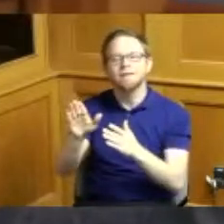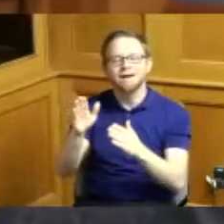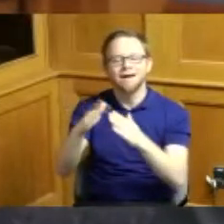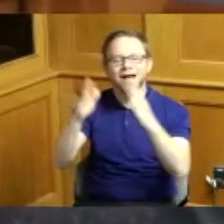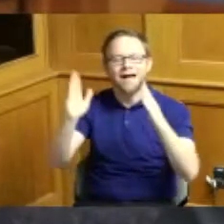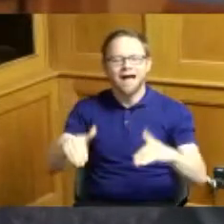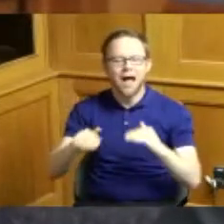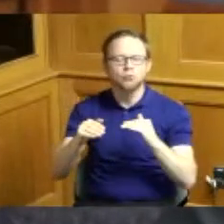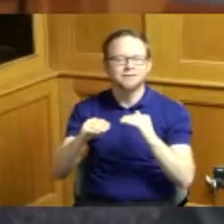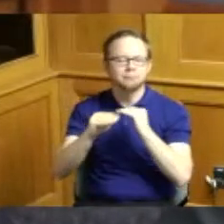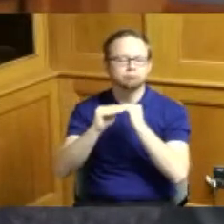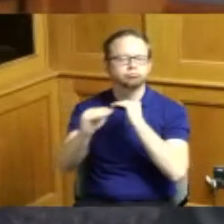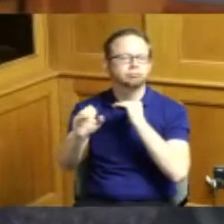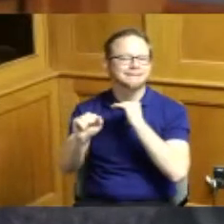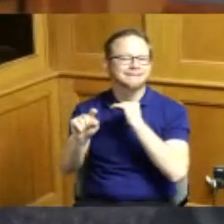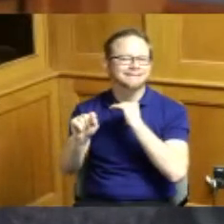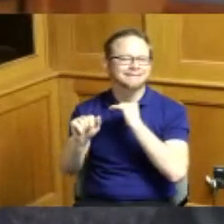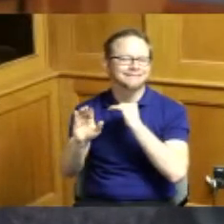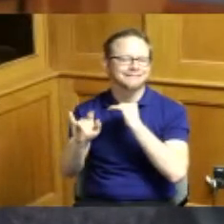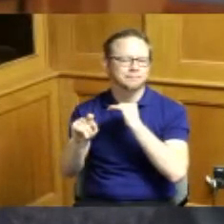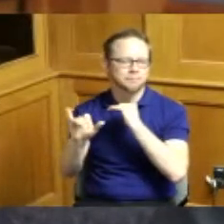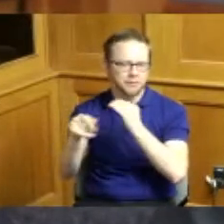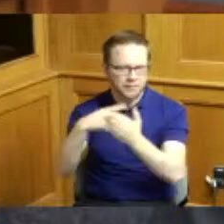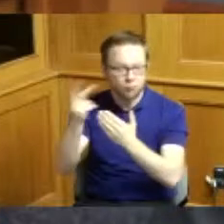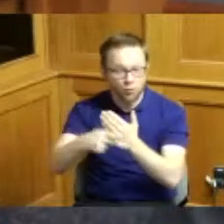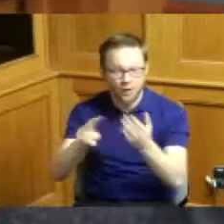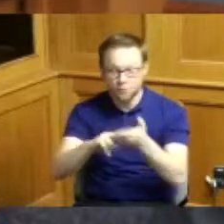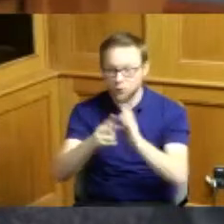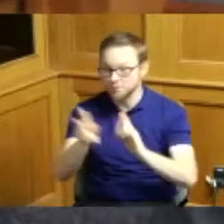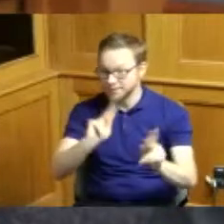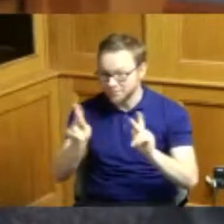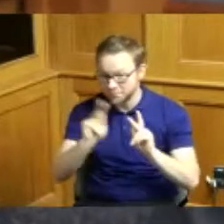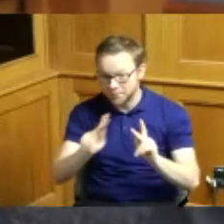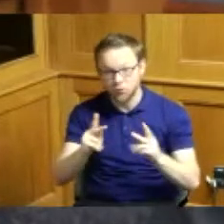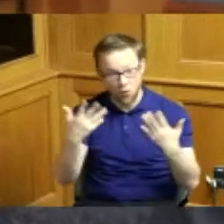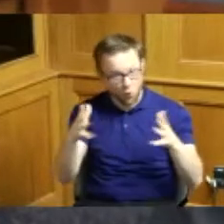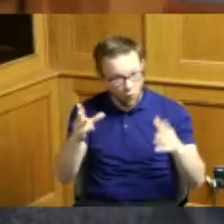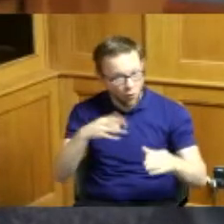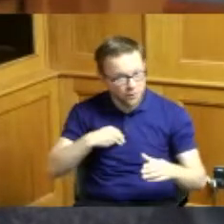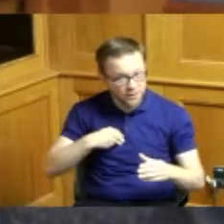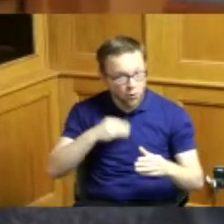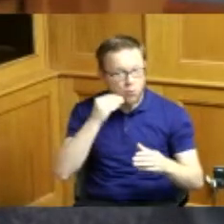support for existing homeowners to retain their home ownership now therefore be it proclaimed the